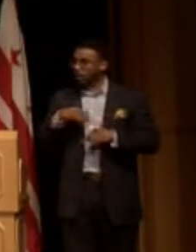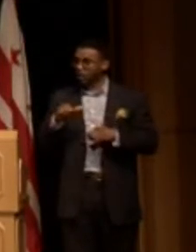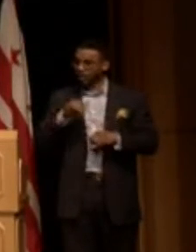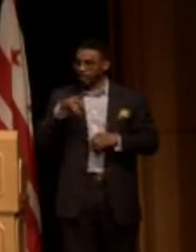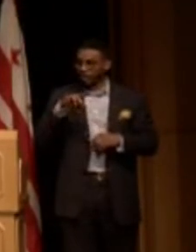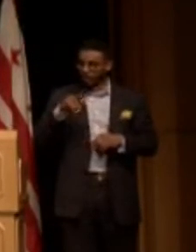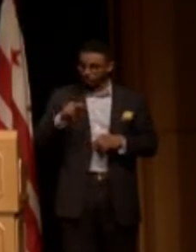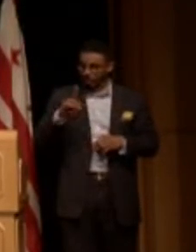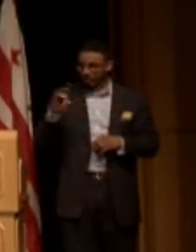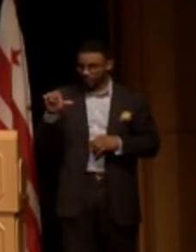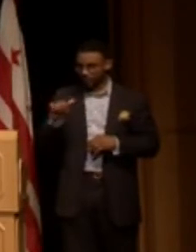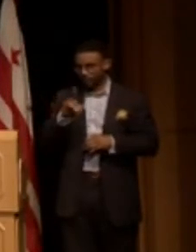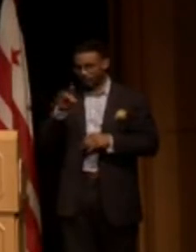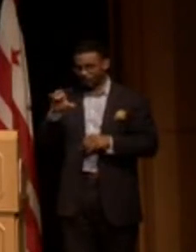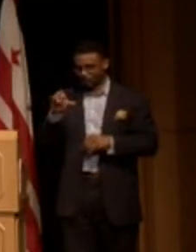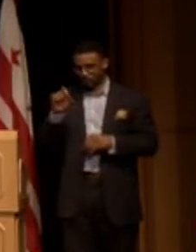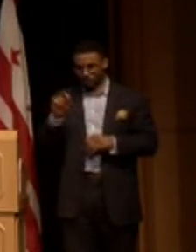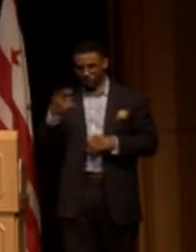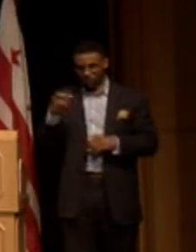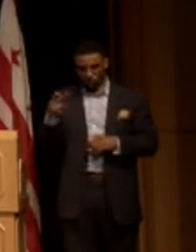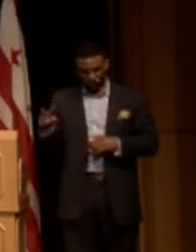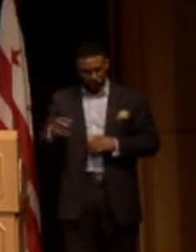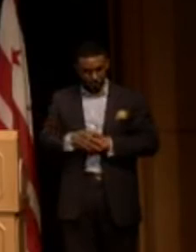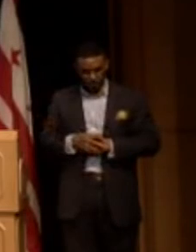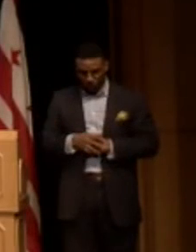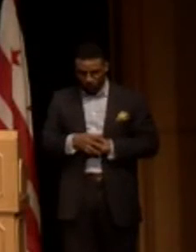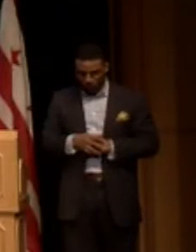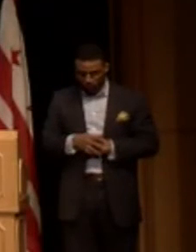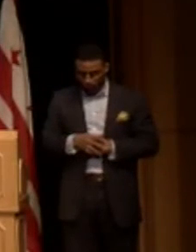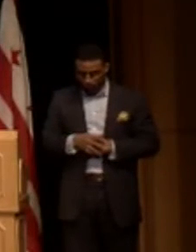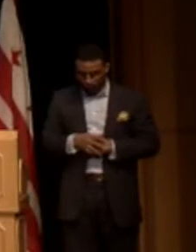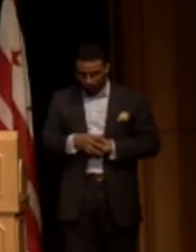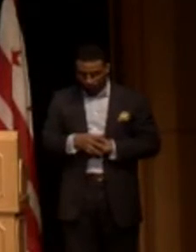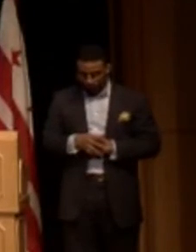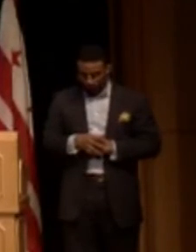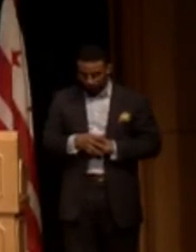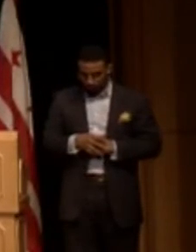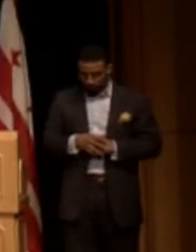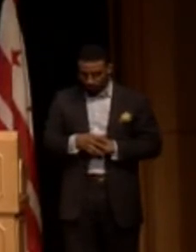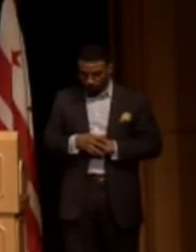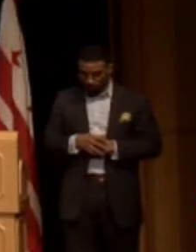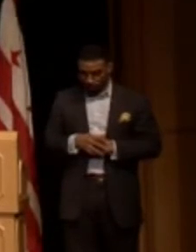PLANDC@DC.GOV AND PLEASE BEFORE YOU LEAVE STOP BY THE OFFICE OF